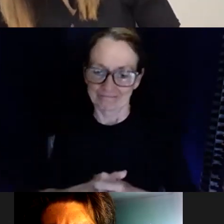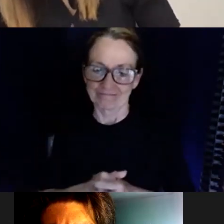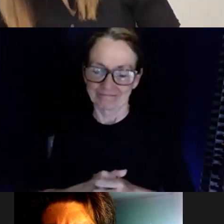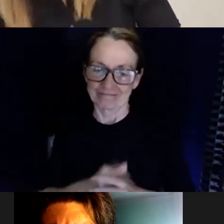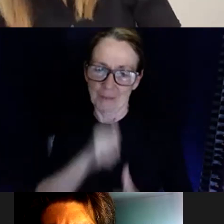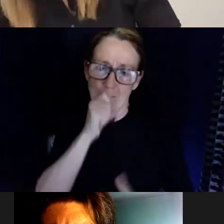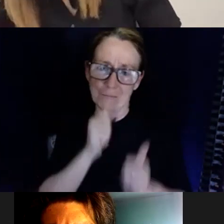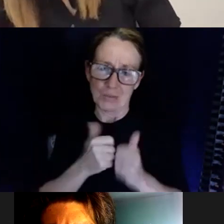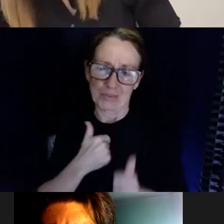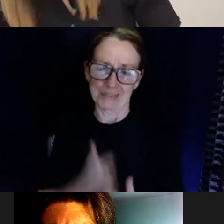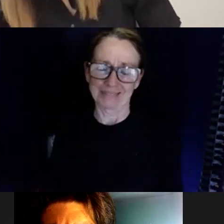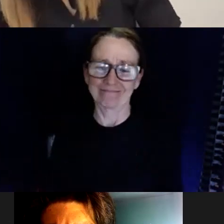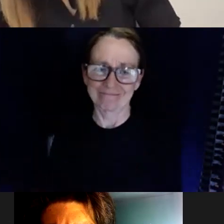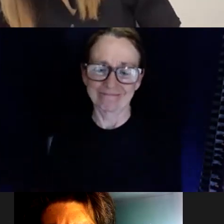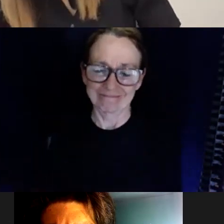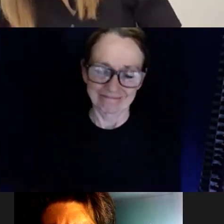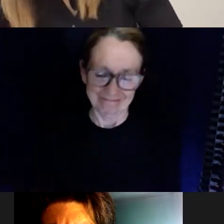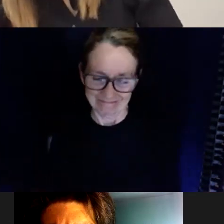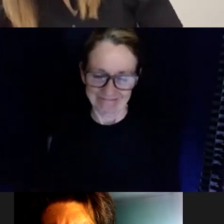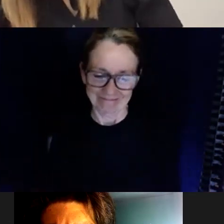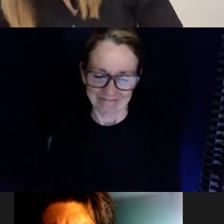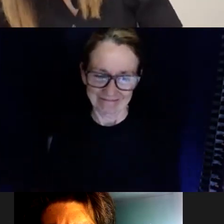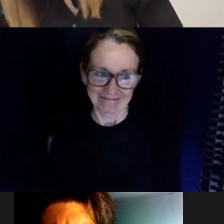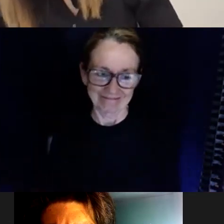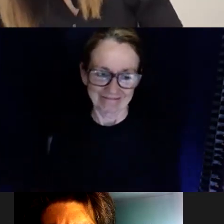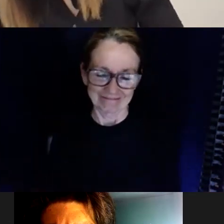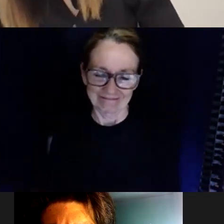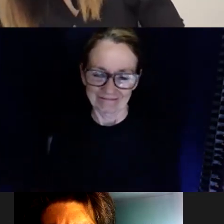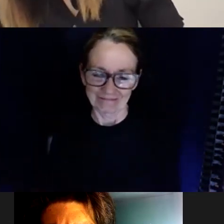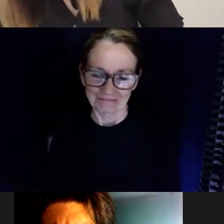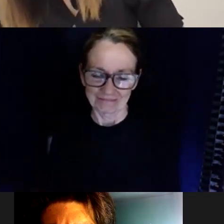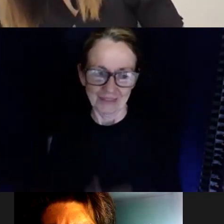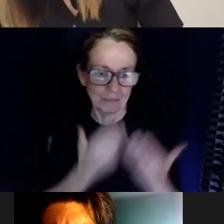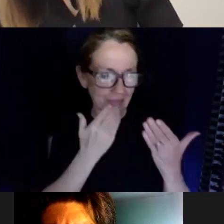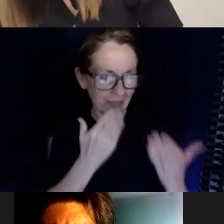SO NEXT TIME I WILL DO BETTER TO GET THAT AVAILABLE EARLIER ON.